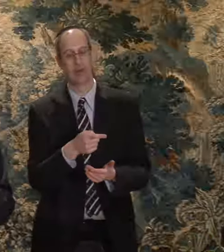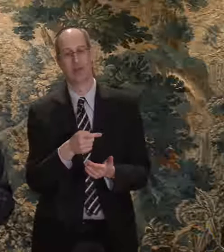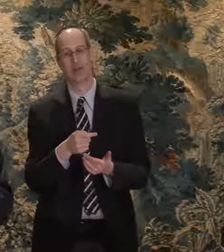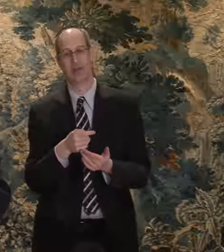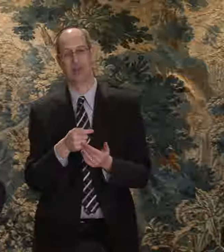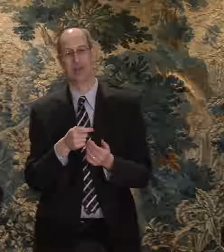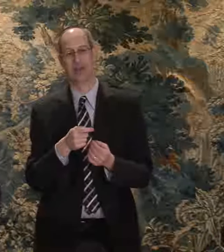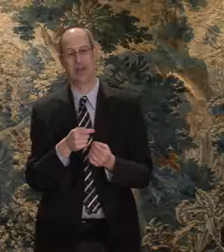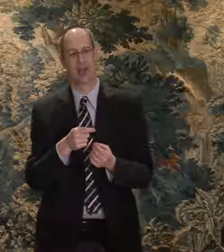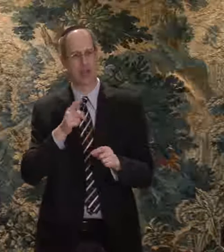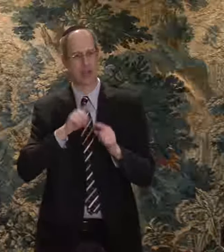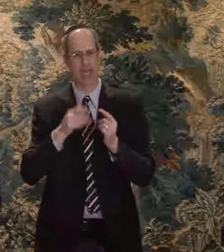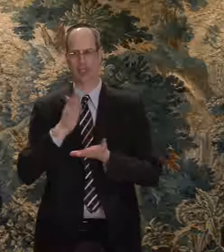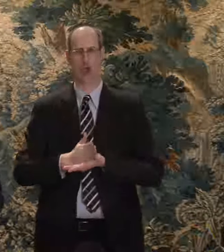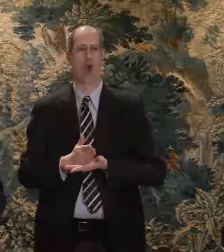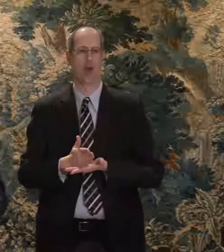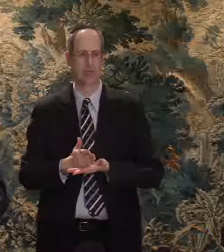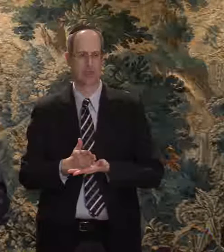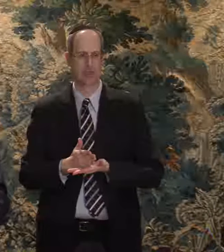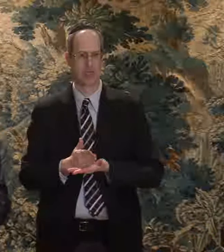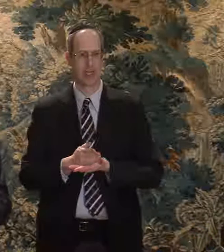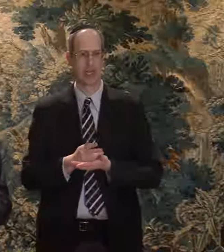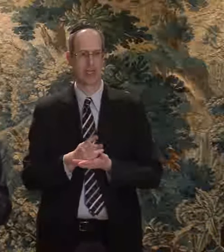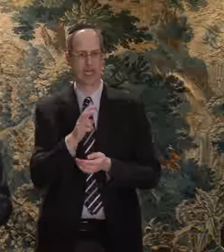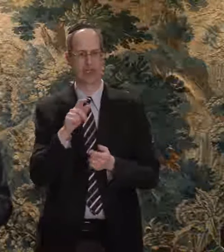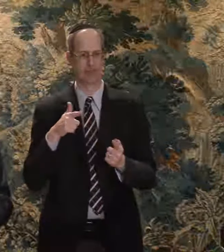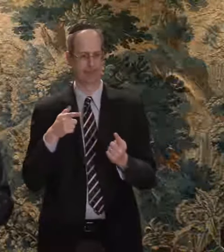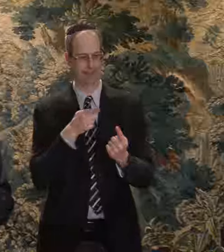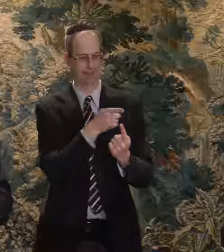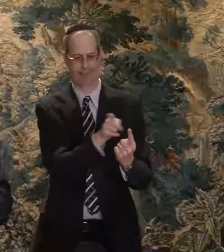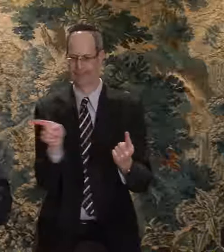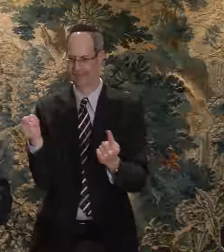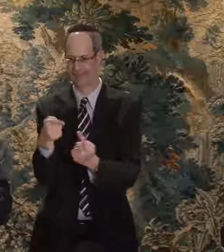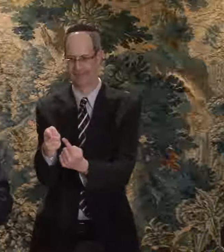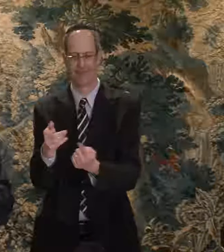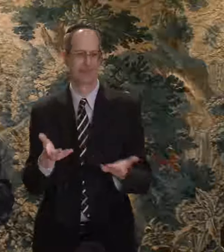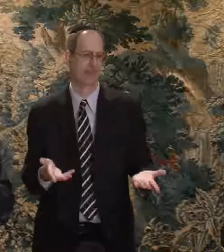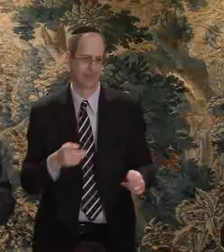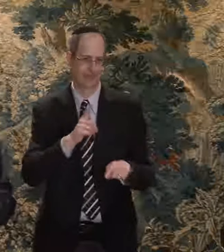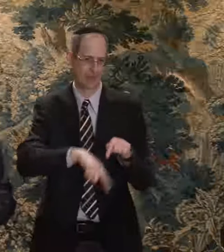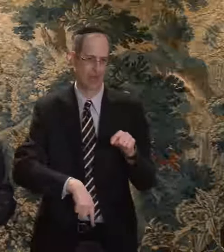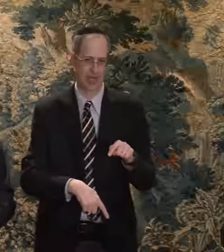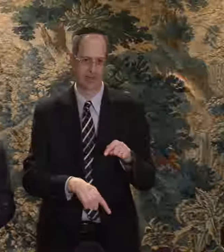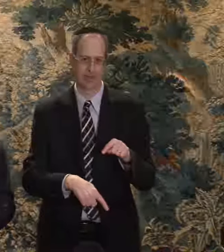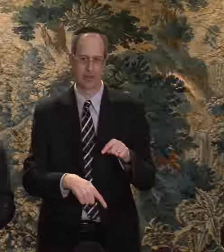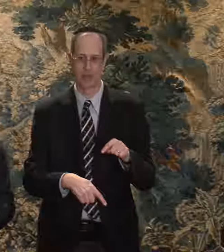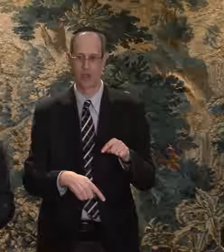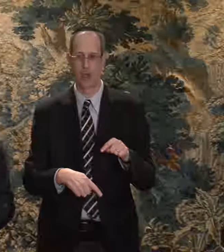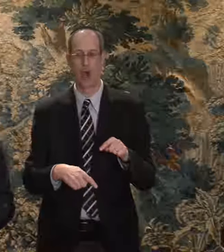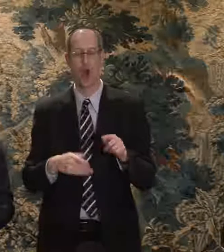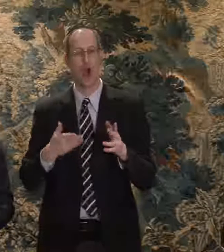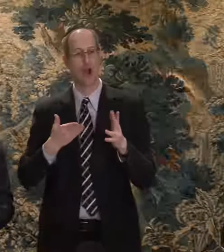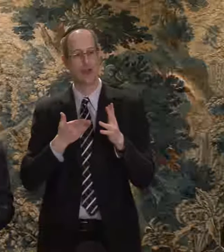out there he can't stop and switch mid course when we come during a Tsering